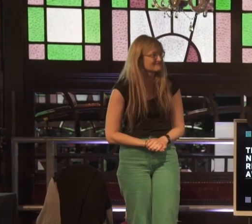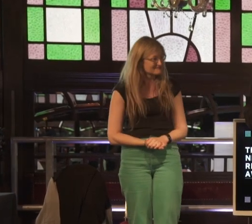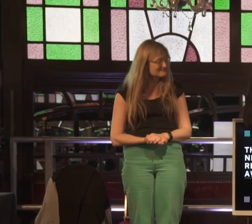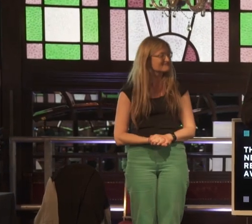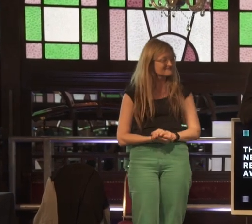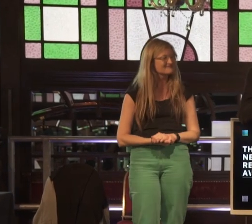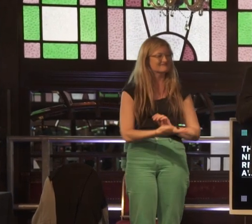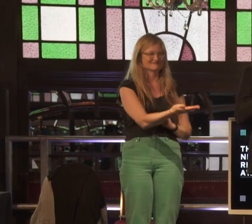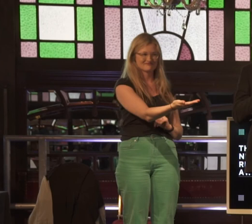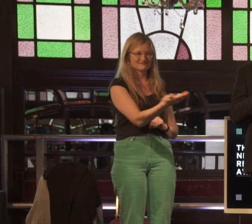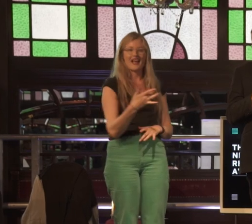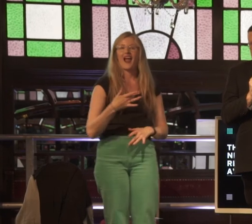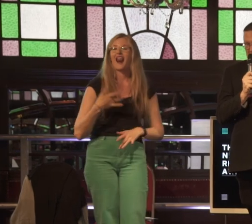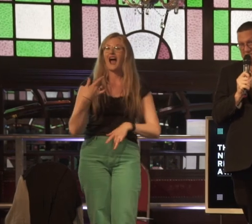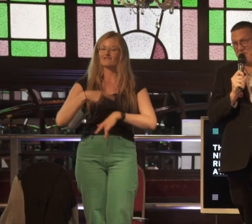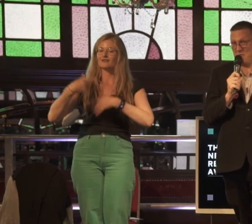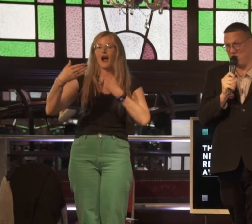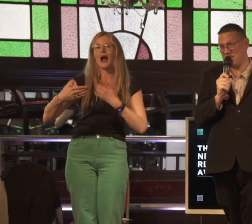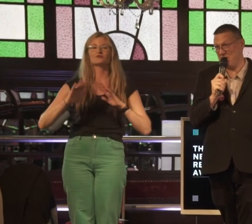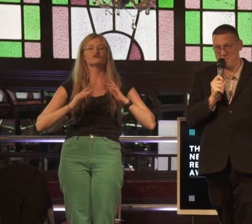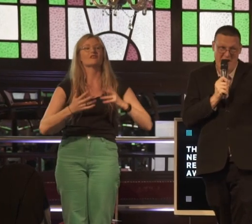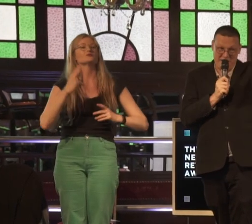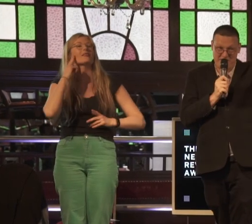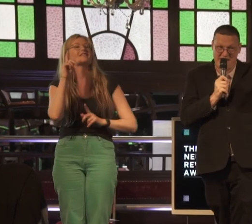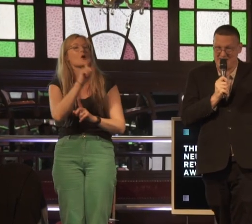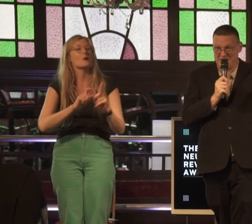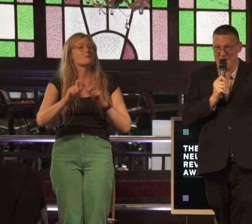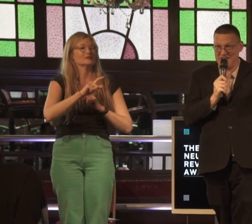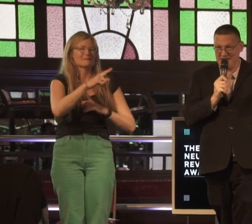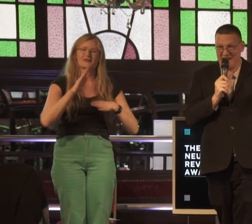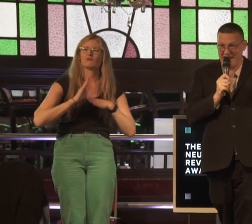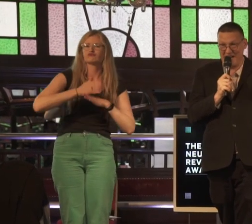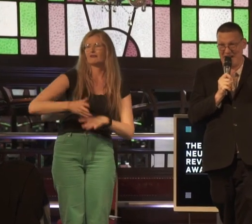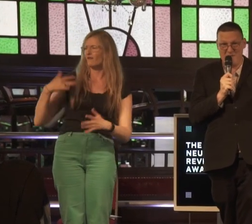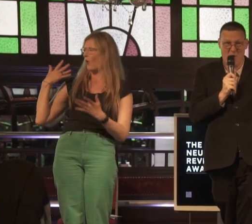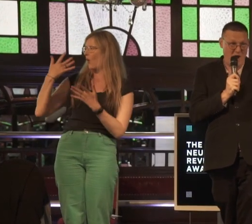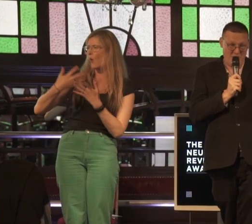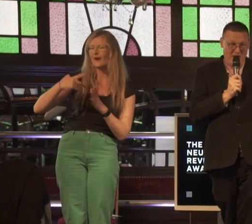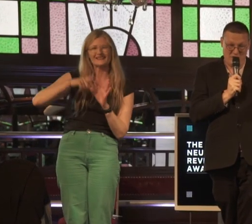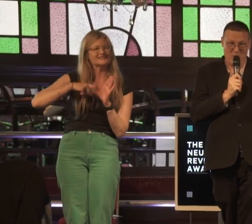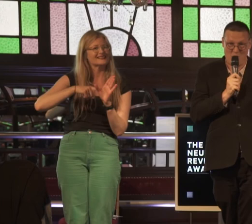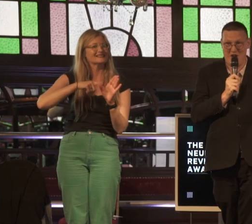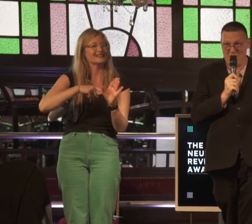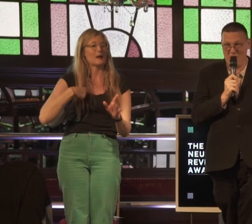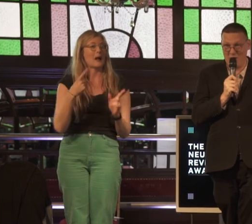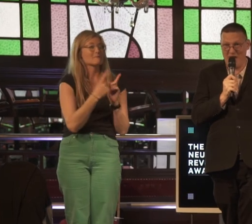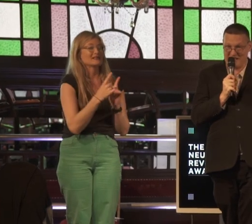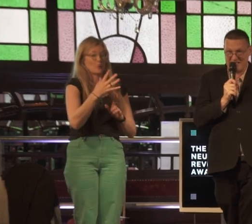For a lifetime of service to the deaf community. You've been at it for decades. It's amazing. And even though I only met you a week ago,